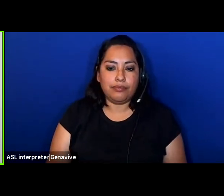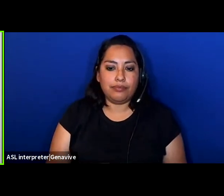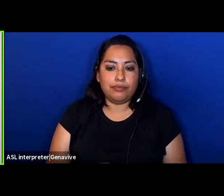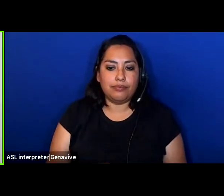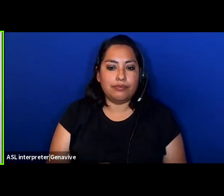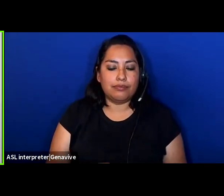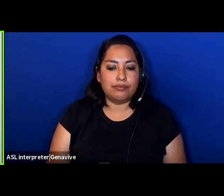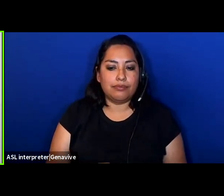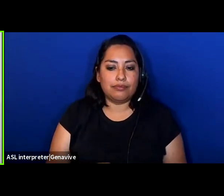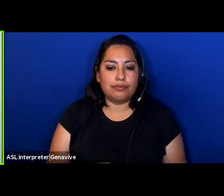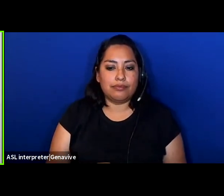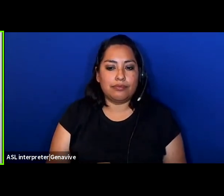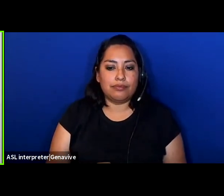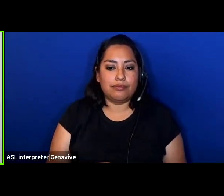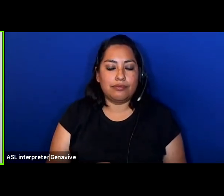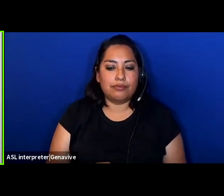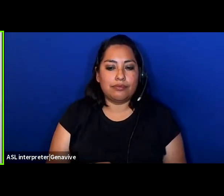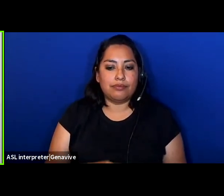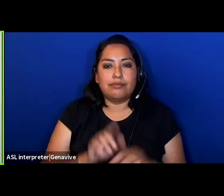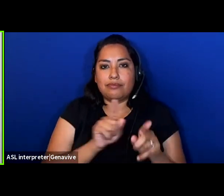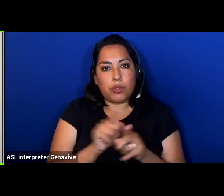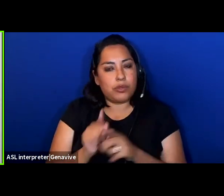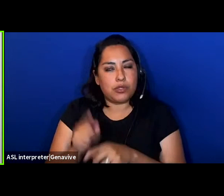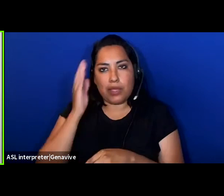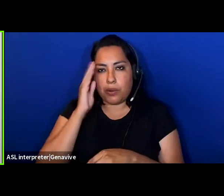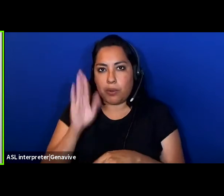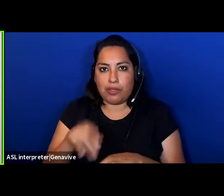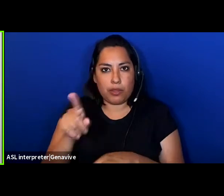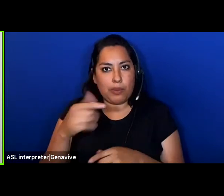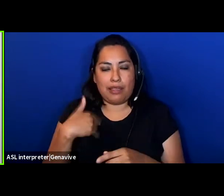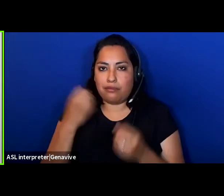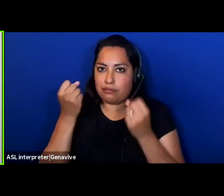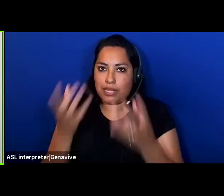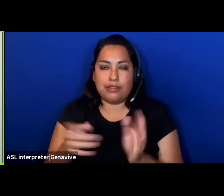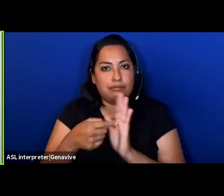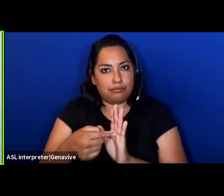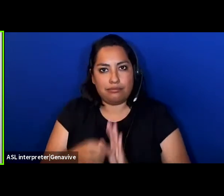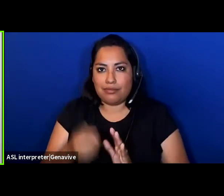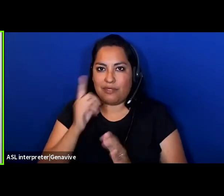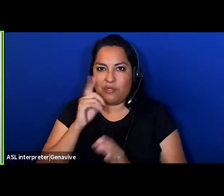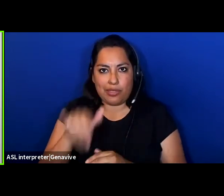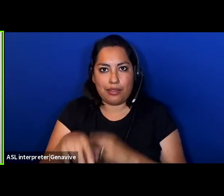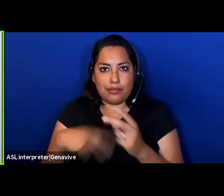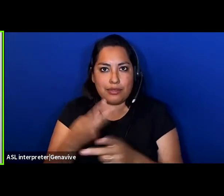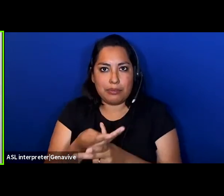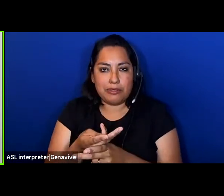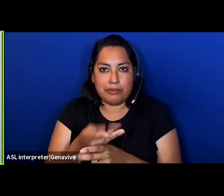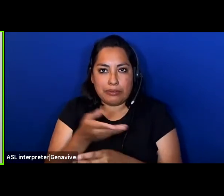Y'all I am sure have other examples of that kind of thing too. Hiring,